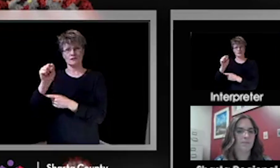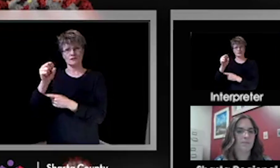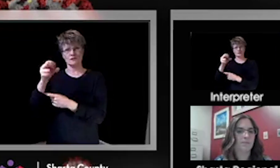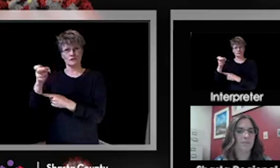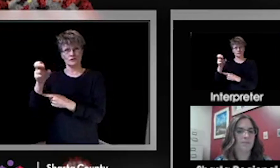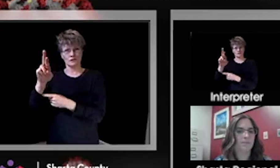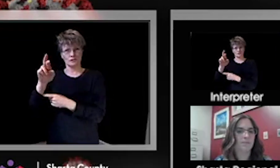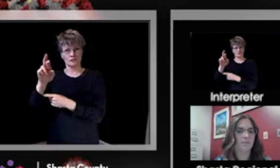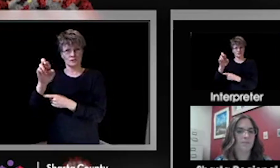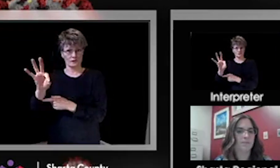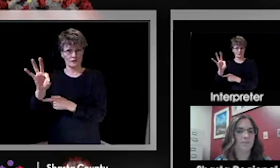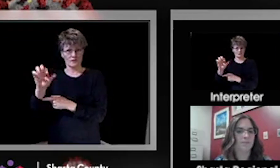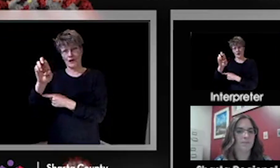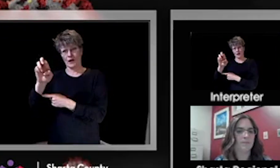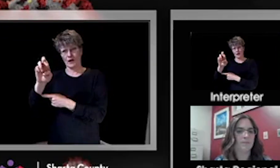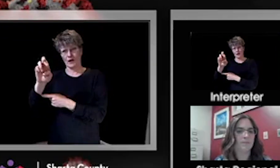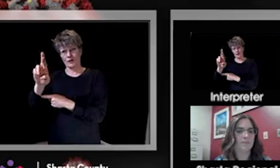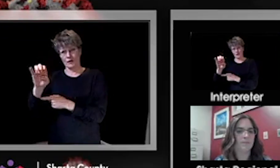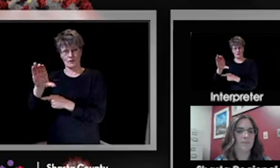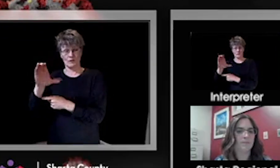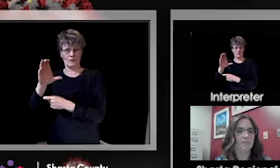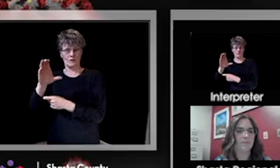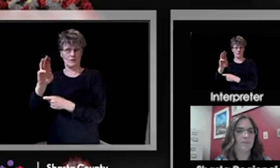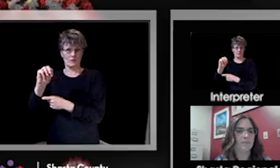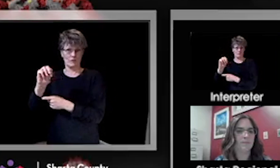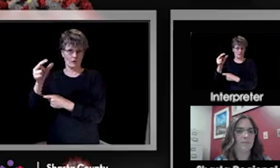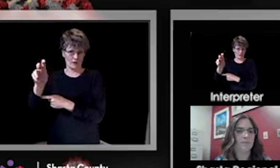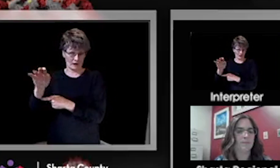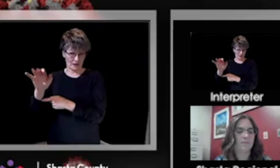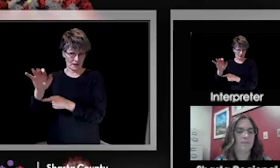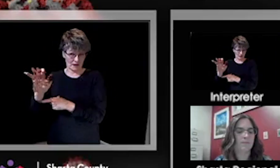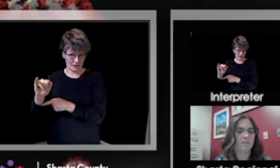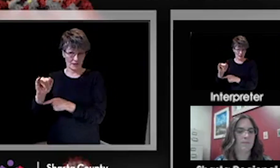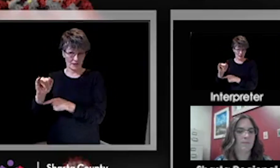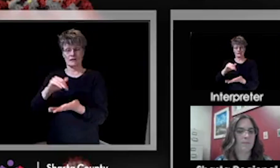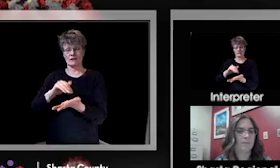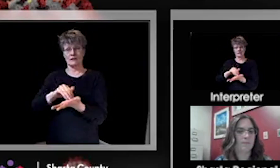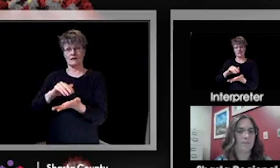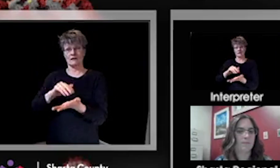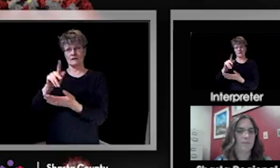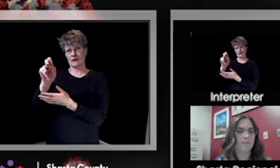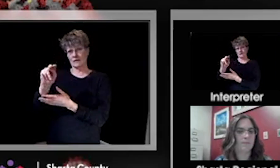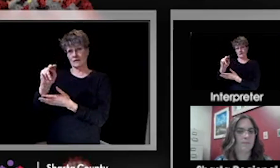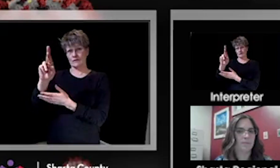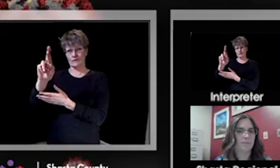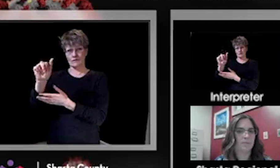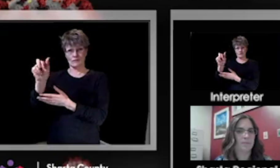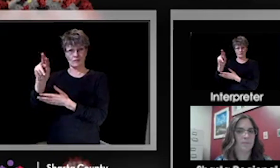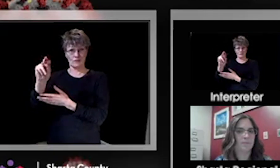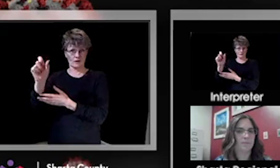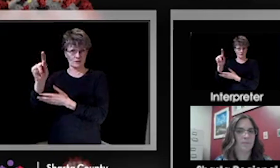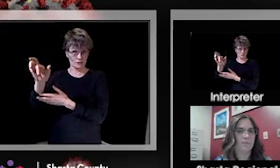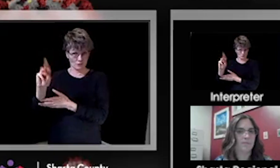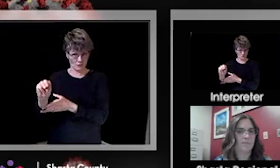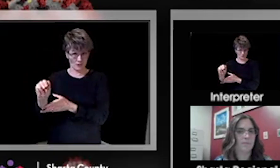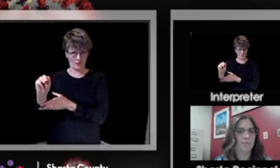Sheriff’s Office. Dr. Karen Ramstrom, she is our Shasta County Health Officer. Then